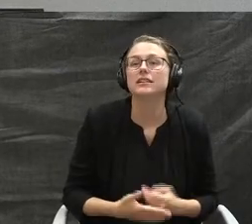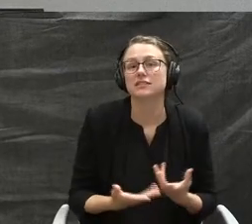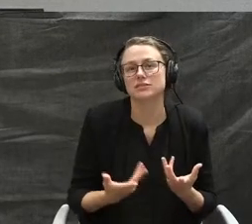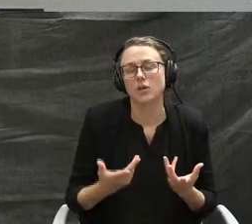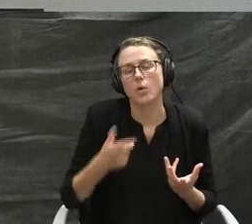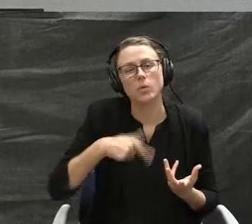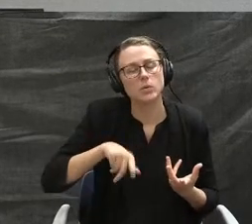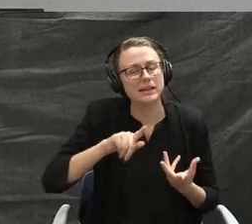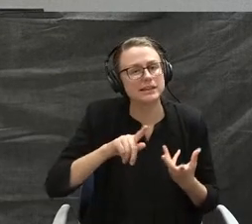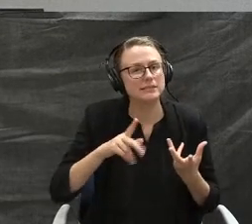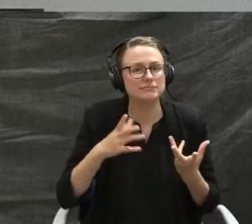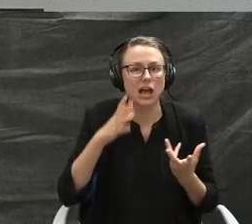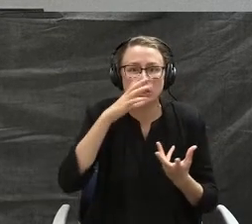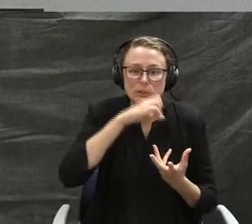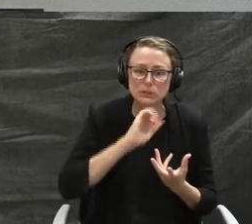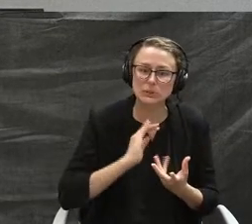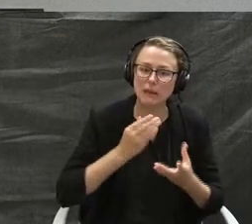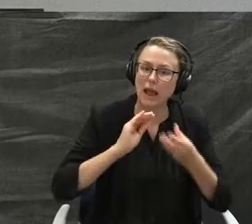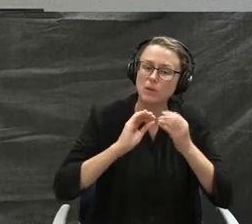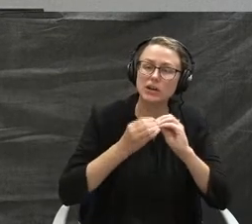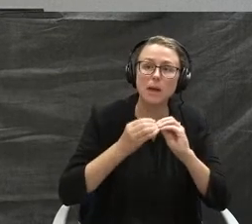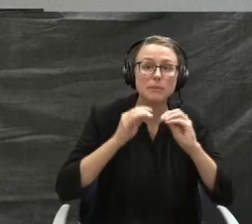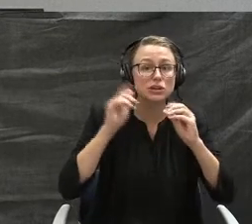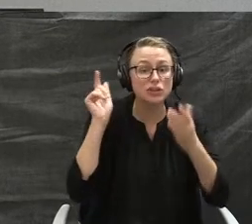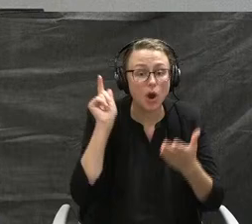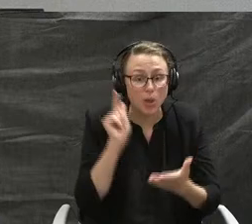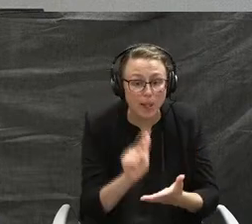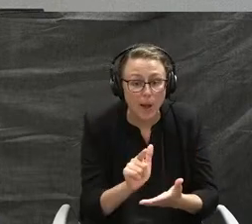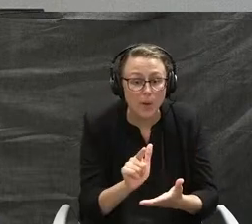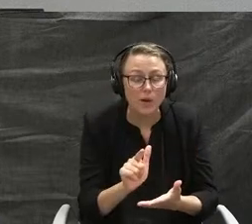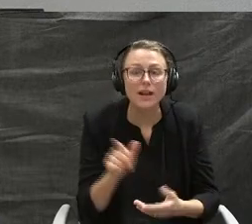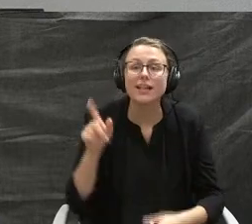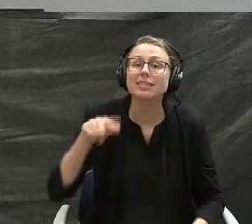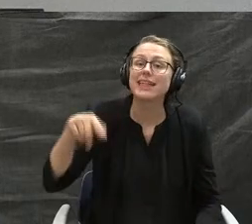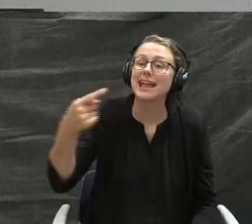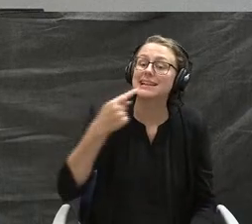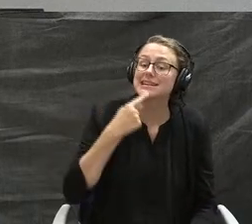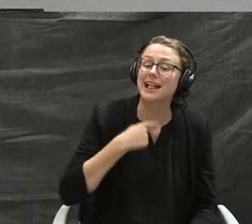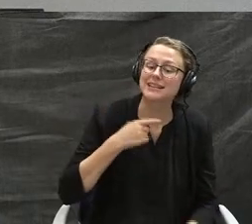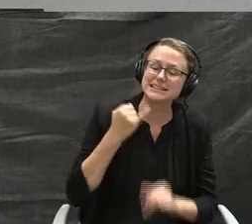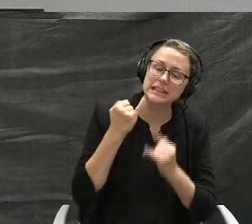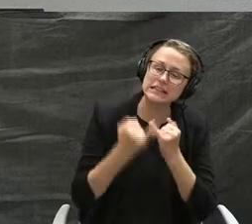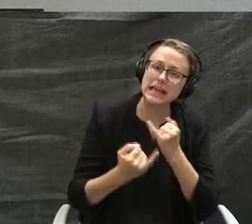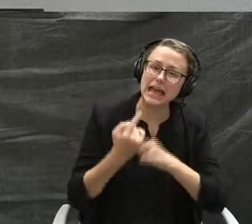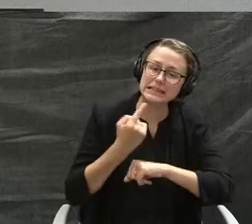they tell us that the last date before school starts, they will